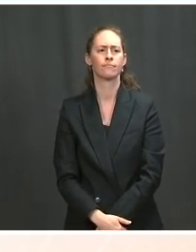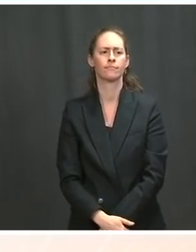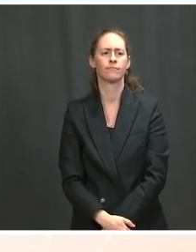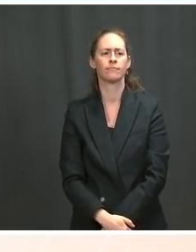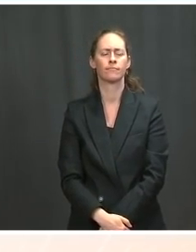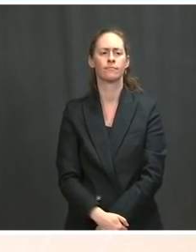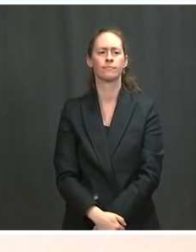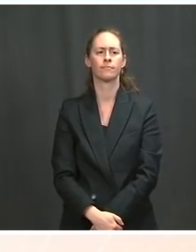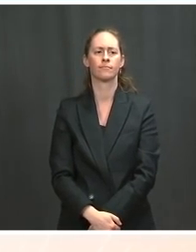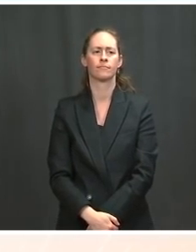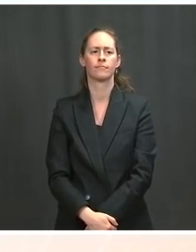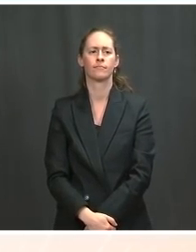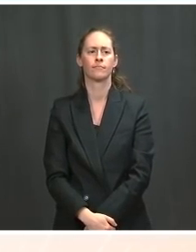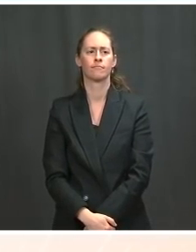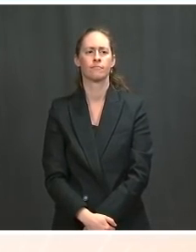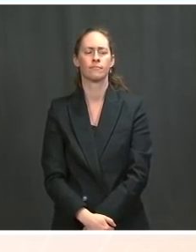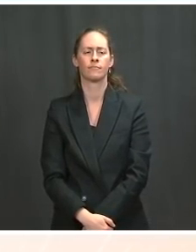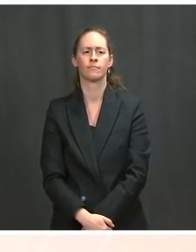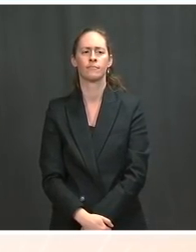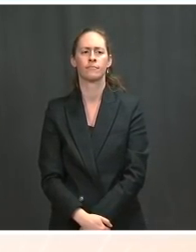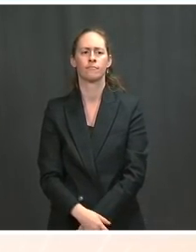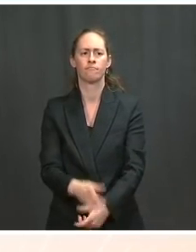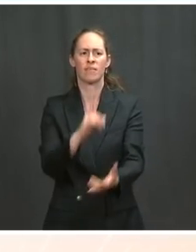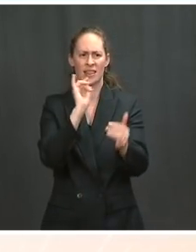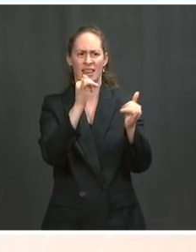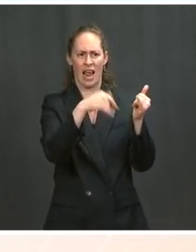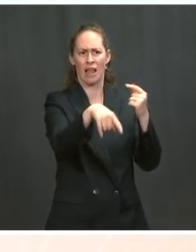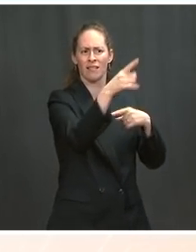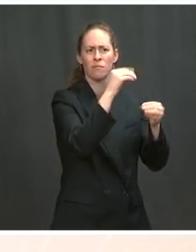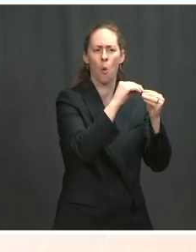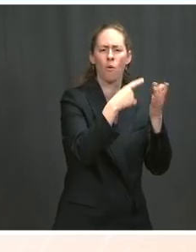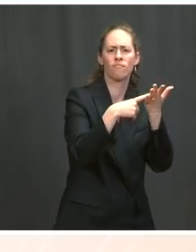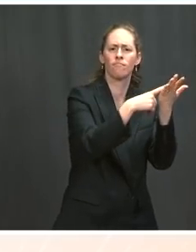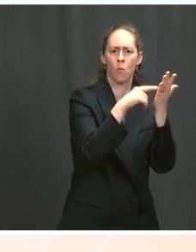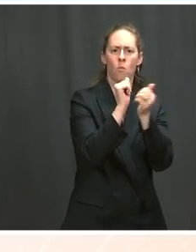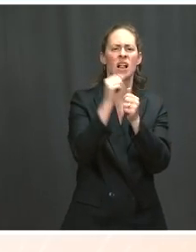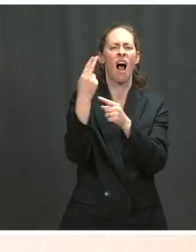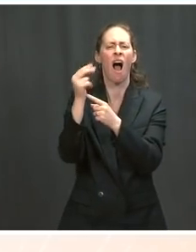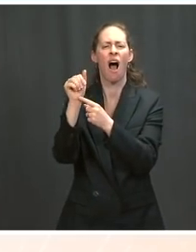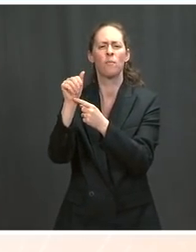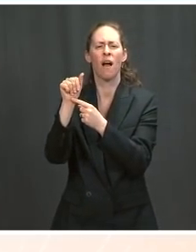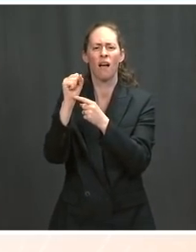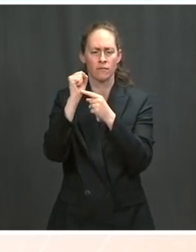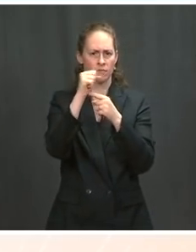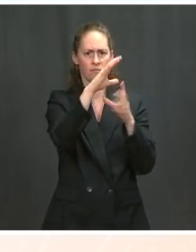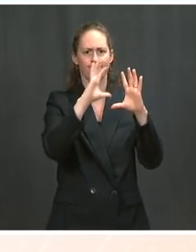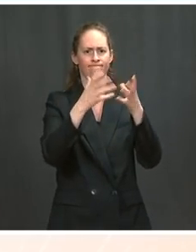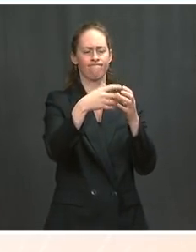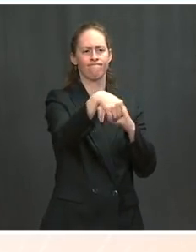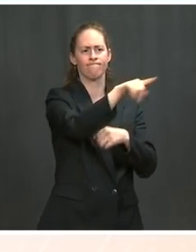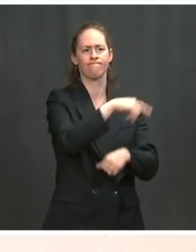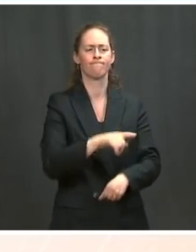and have conversations with Hamas from that end. So I would say that our objective, at this point in time, is to --